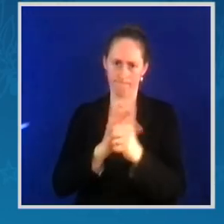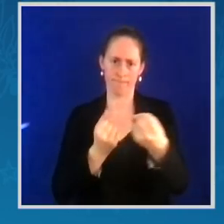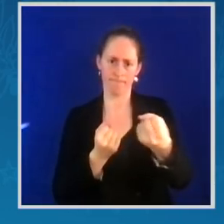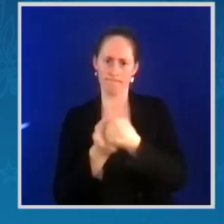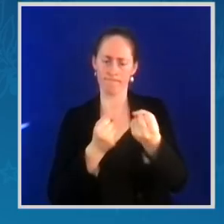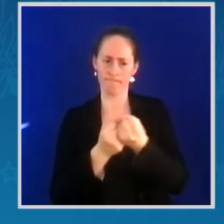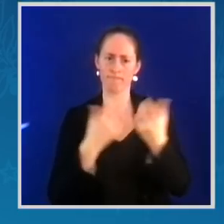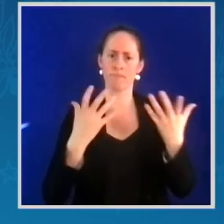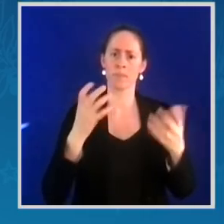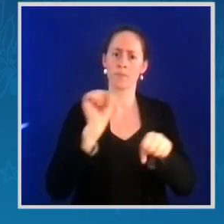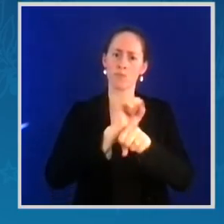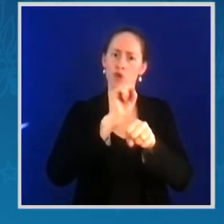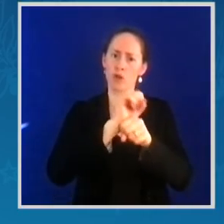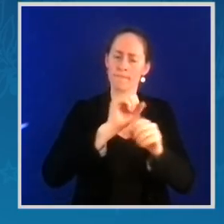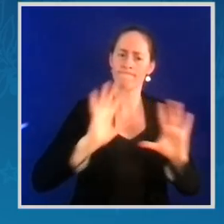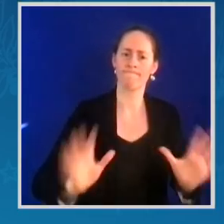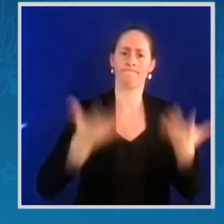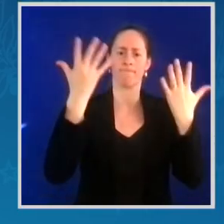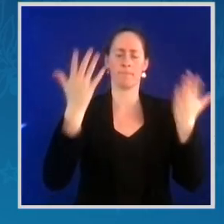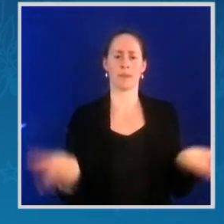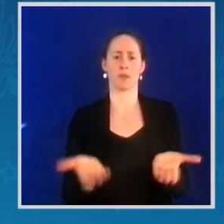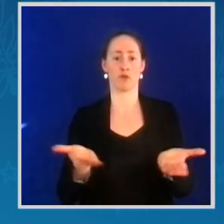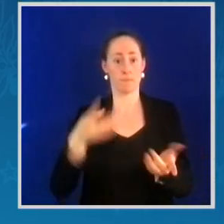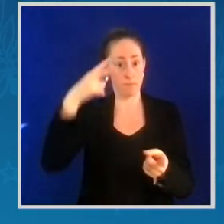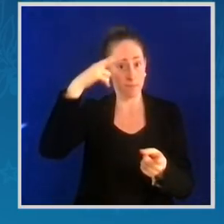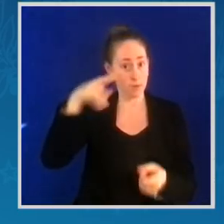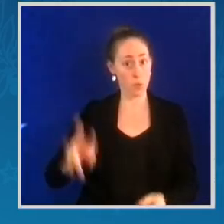President Joe Biden and I are proud of the fact